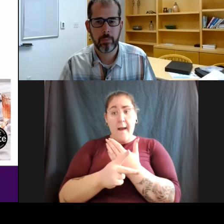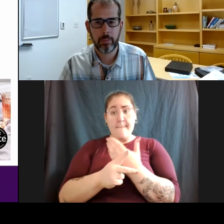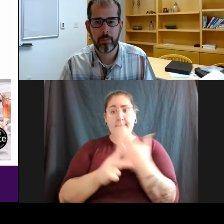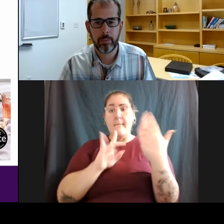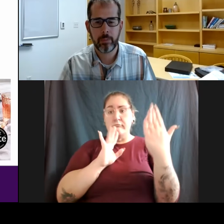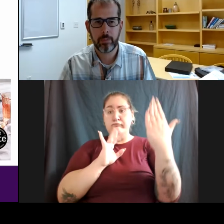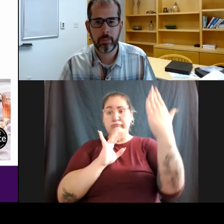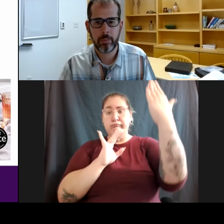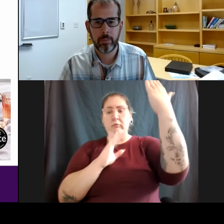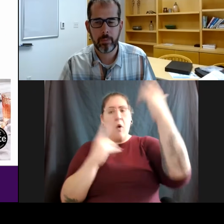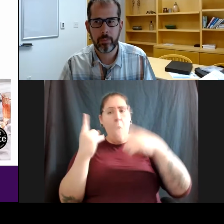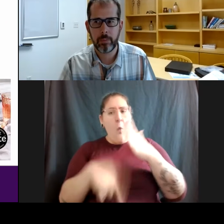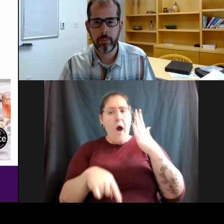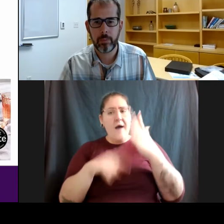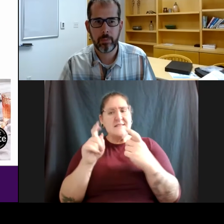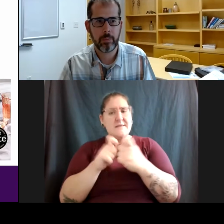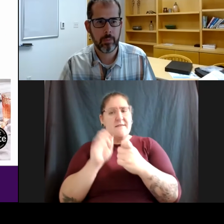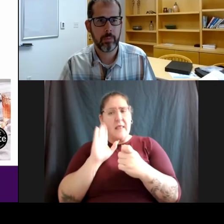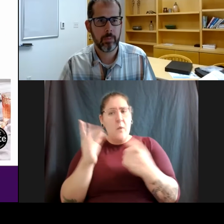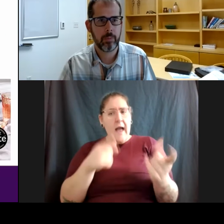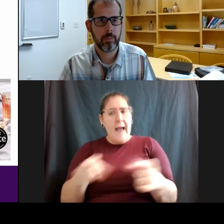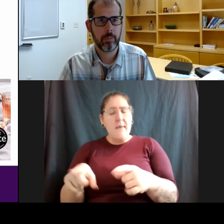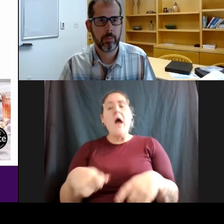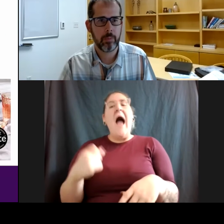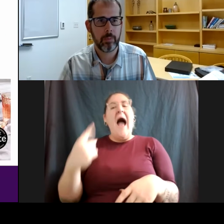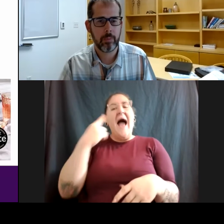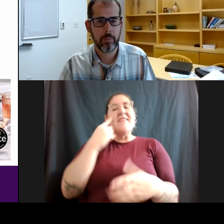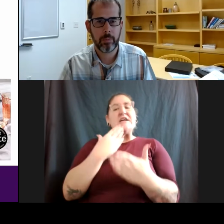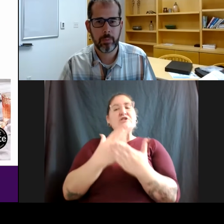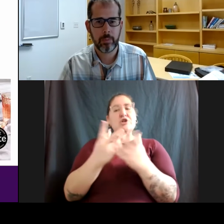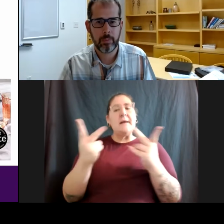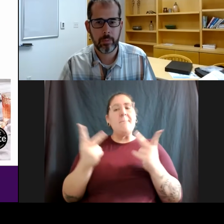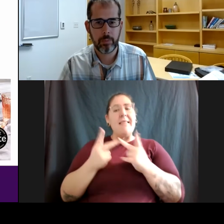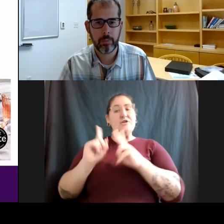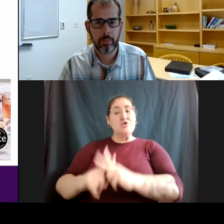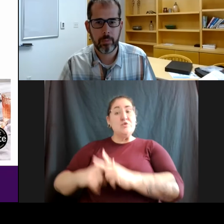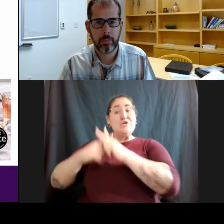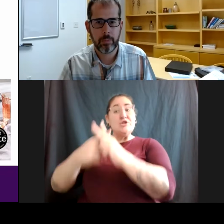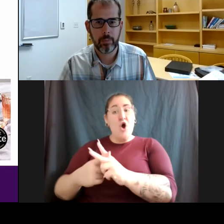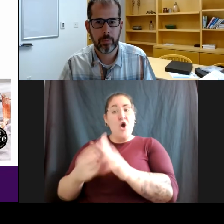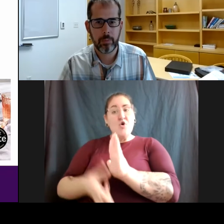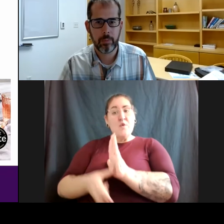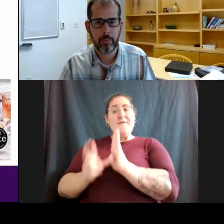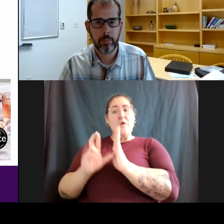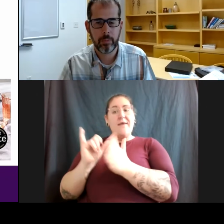design. But I do think it is a good place to start. In terms of mouse interaction resources,